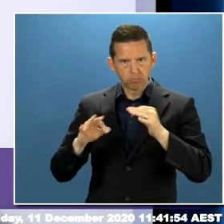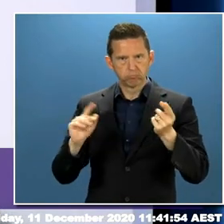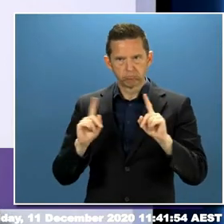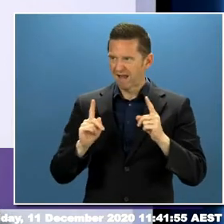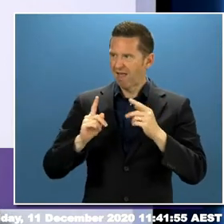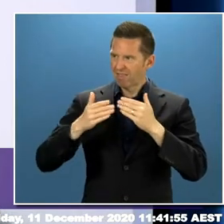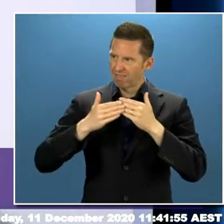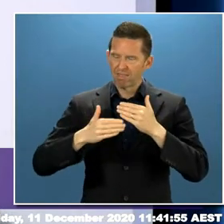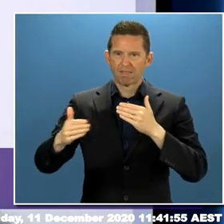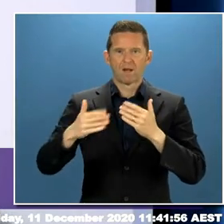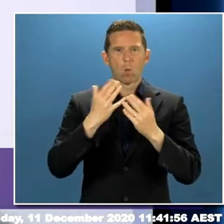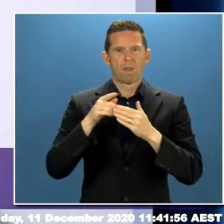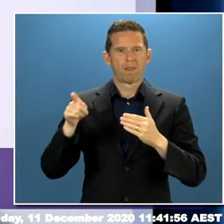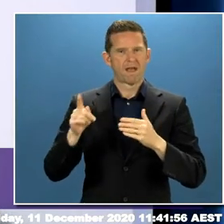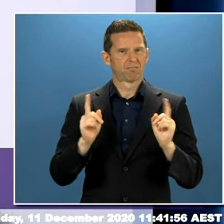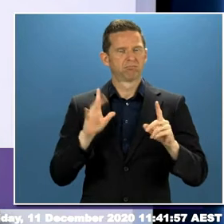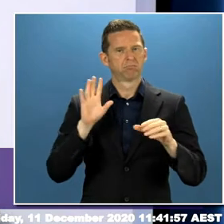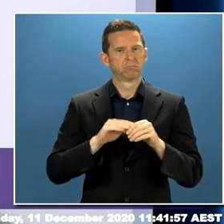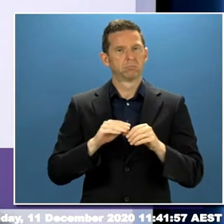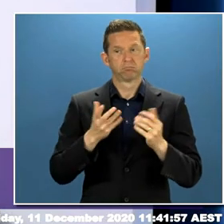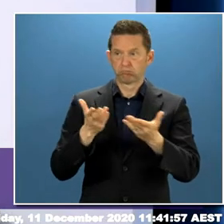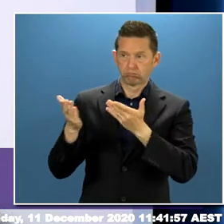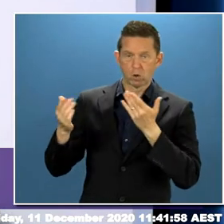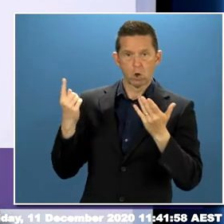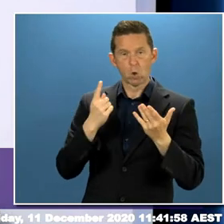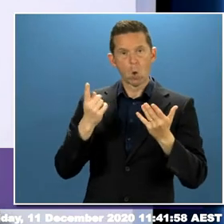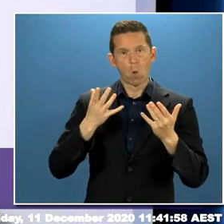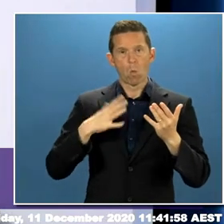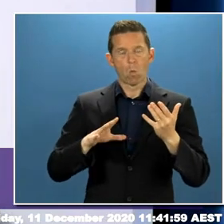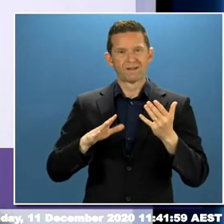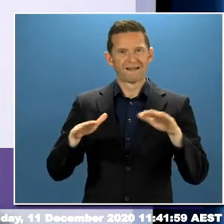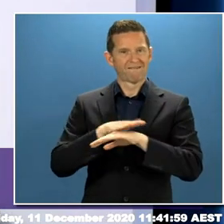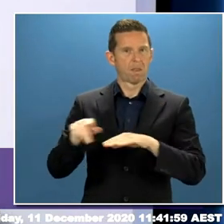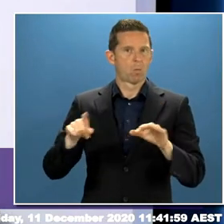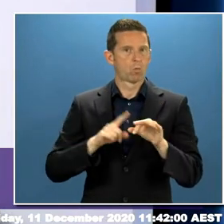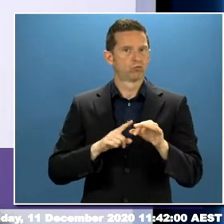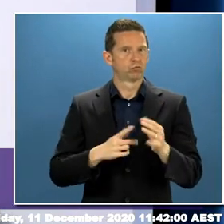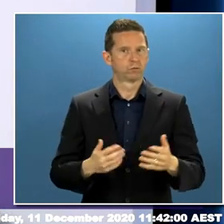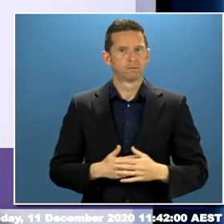out of that process. So who would like to tackle that question? Definitely Dani!